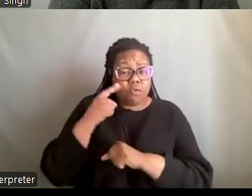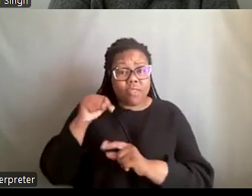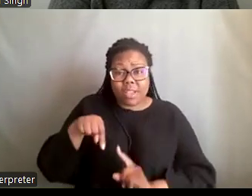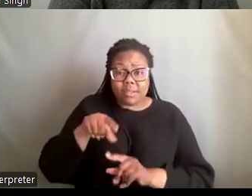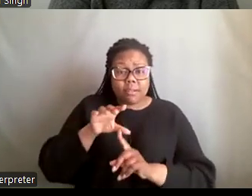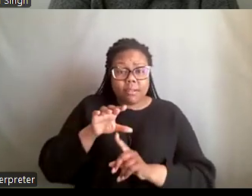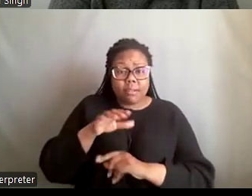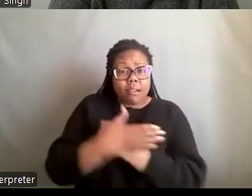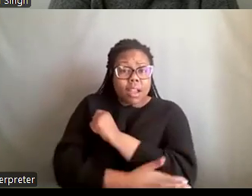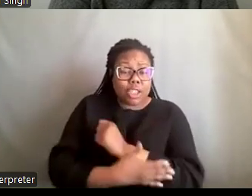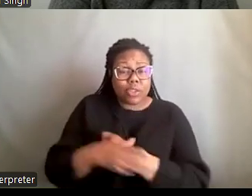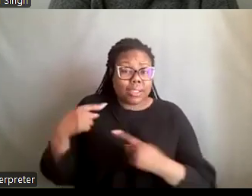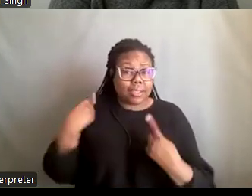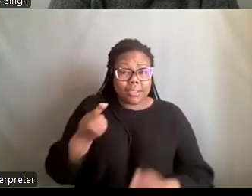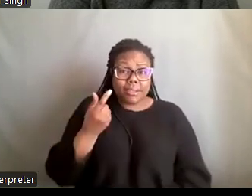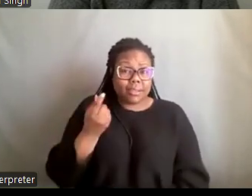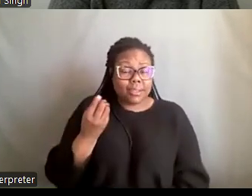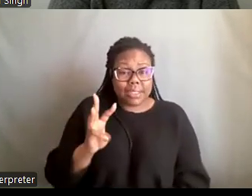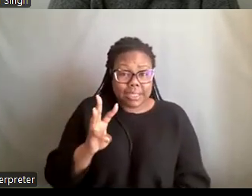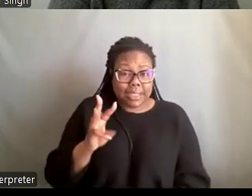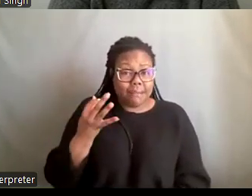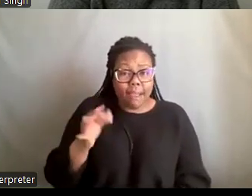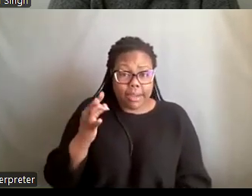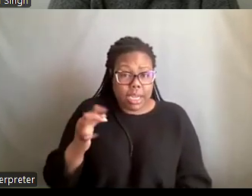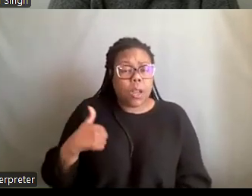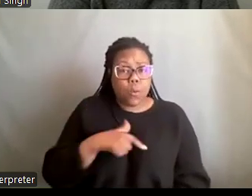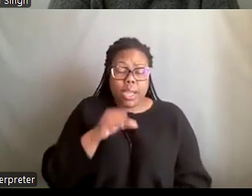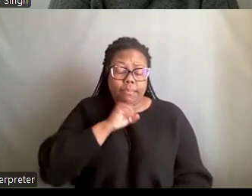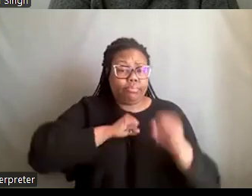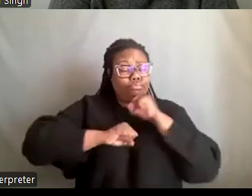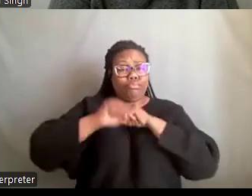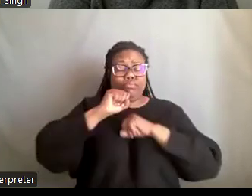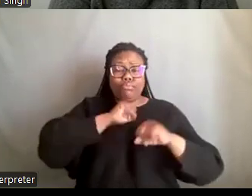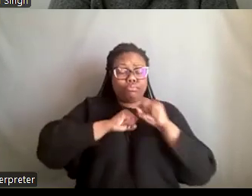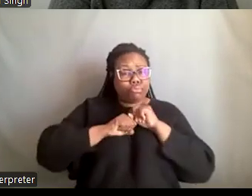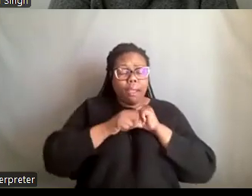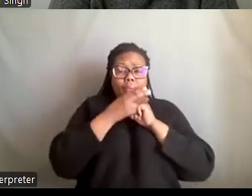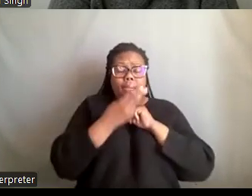cutting out) in this country since 1619. I know that we